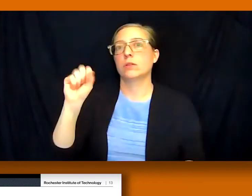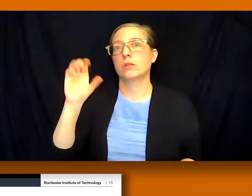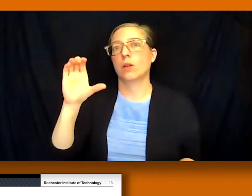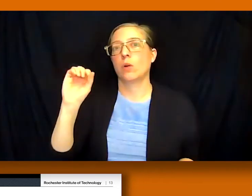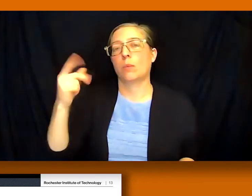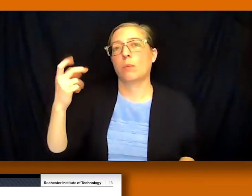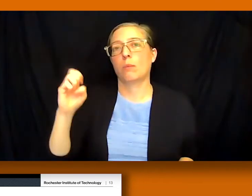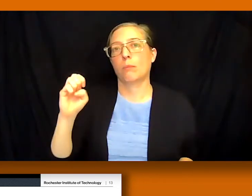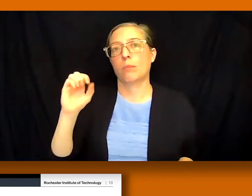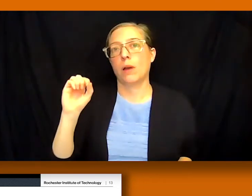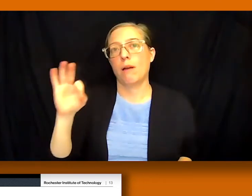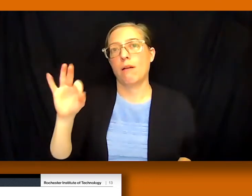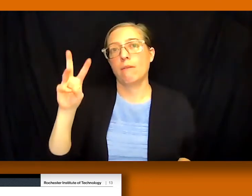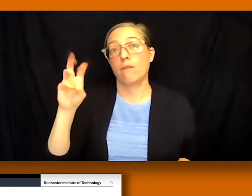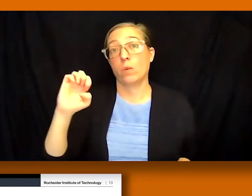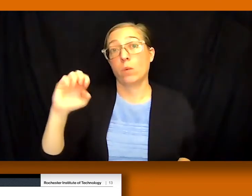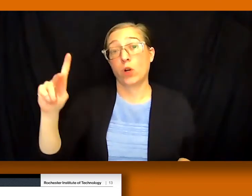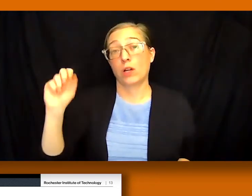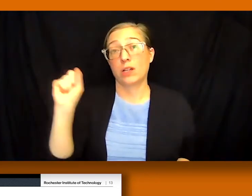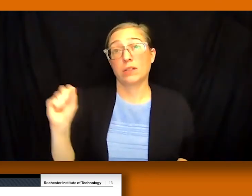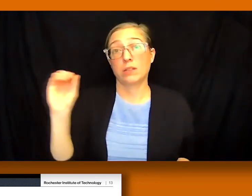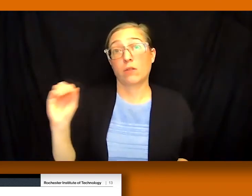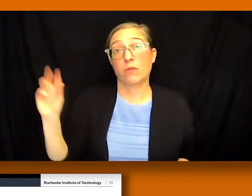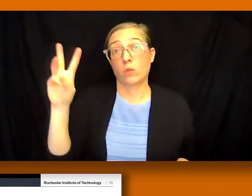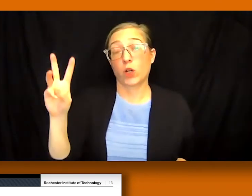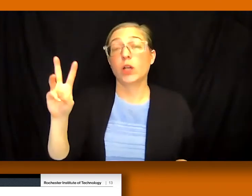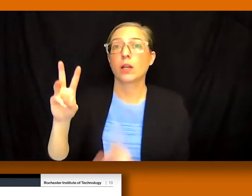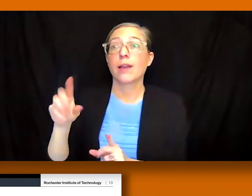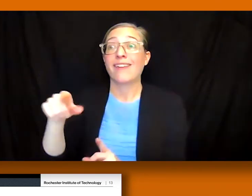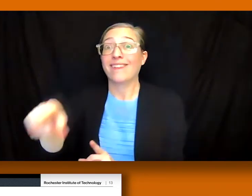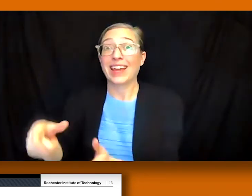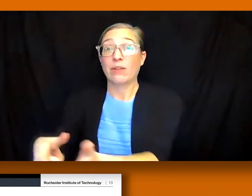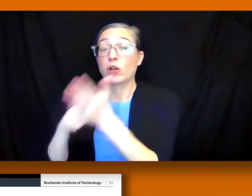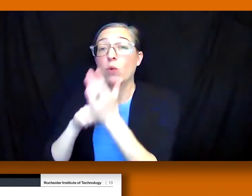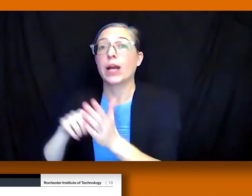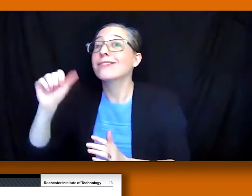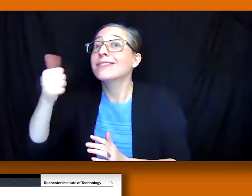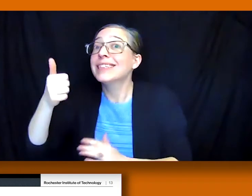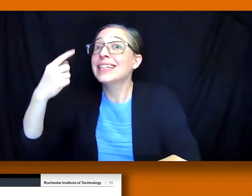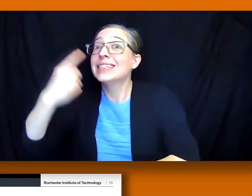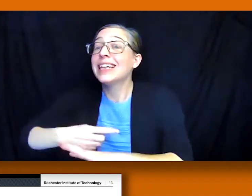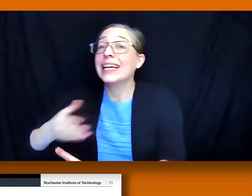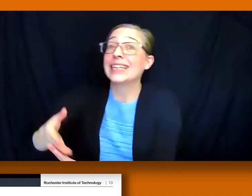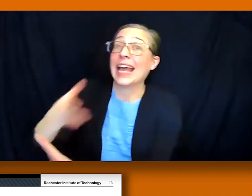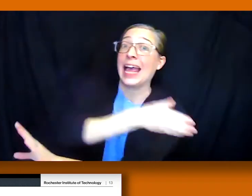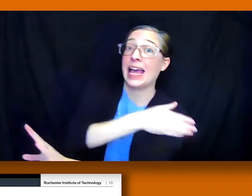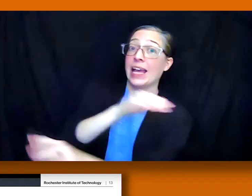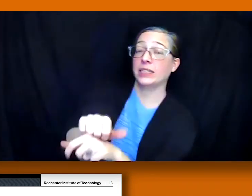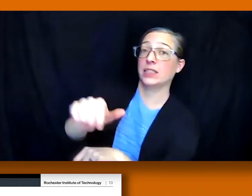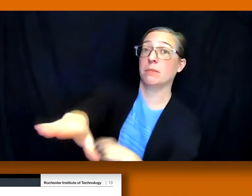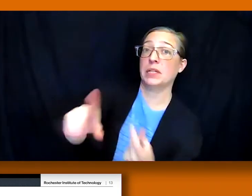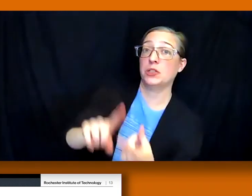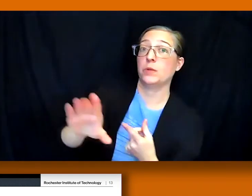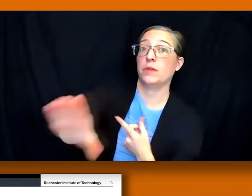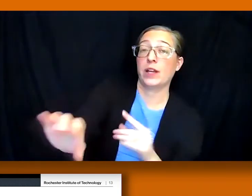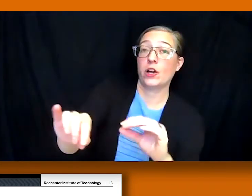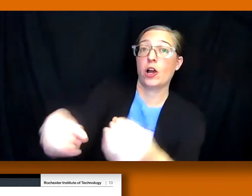Um, RIT has a five-day policy, but the RIT PI wasn't aware of this,